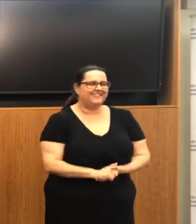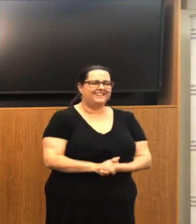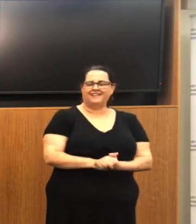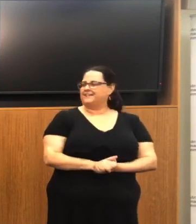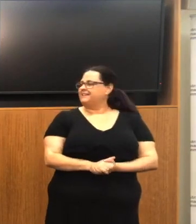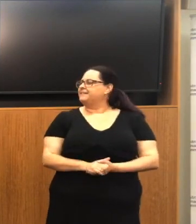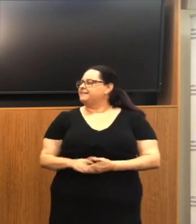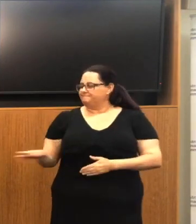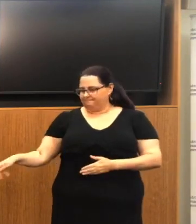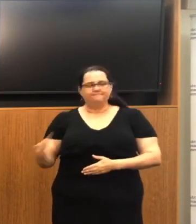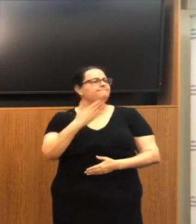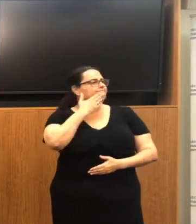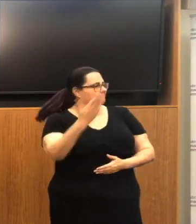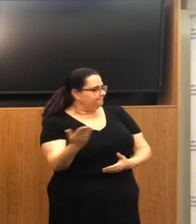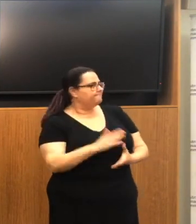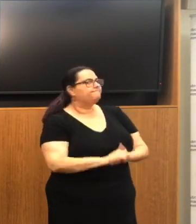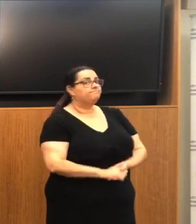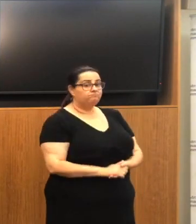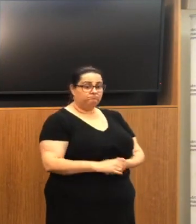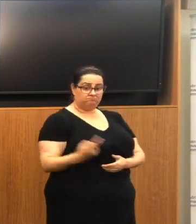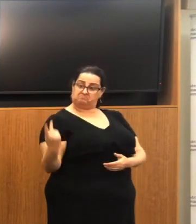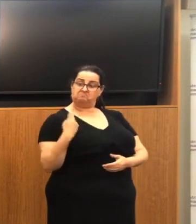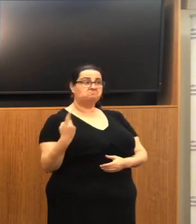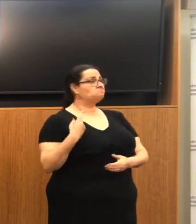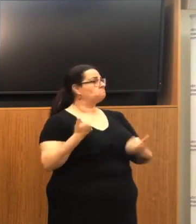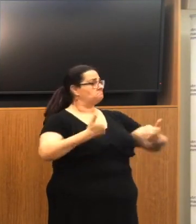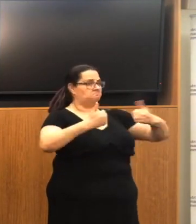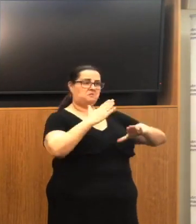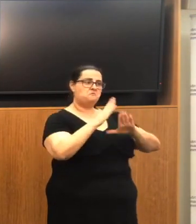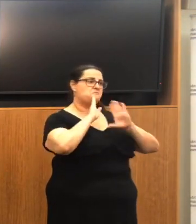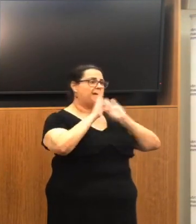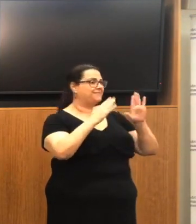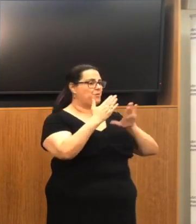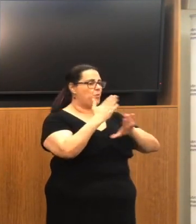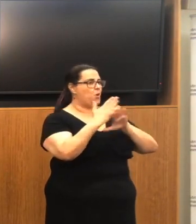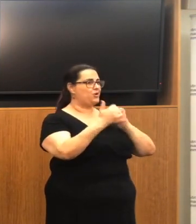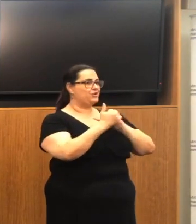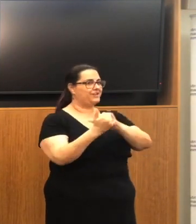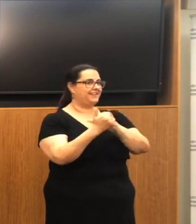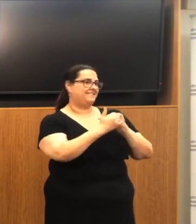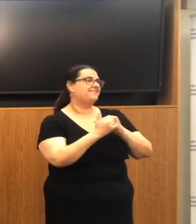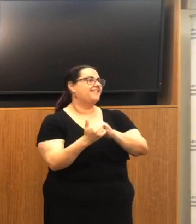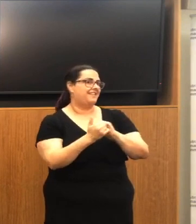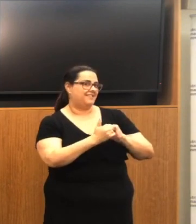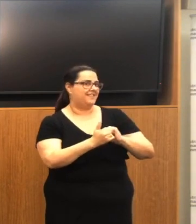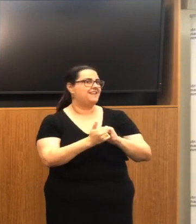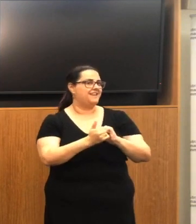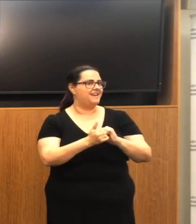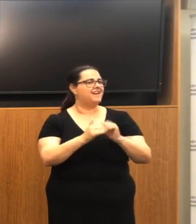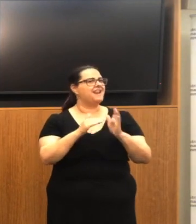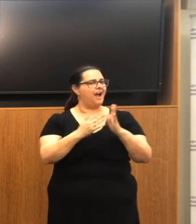Thank you. It has been a wonderful partnership. You've already gotten a glimpse of what Nujeen is like